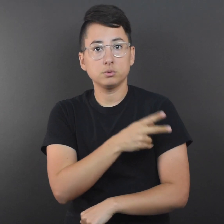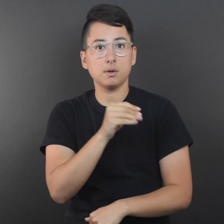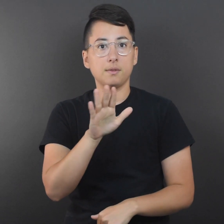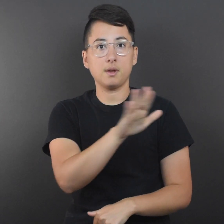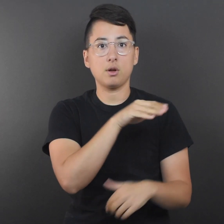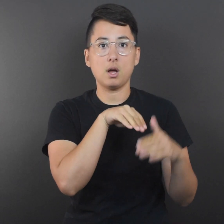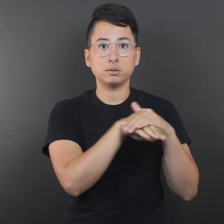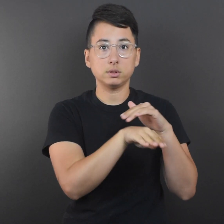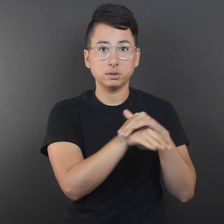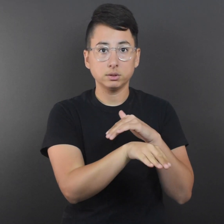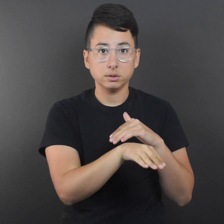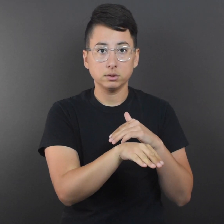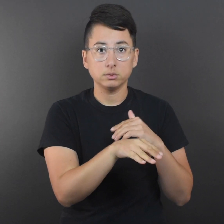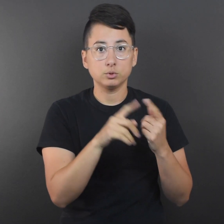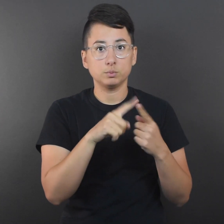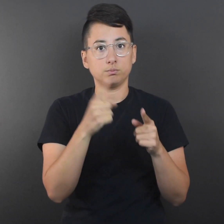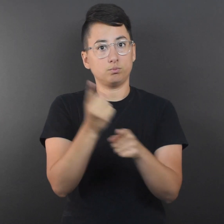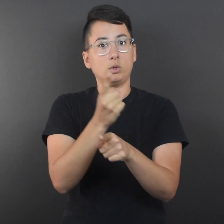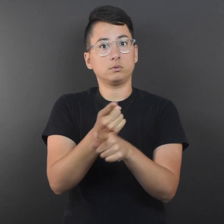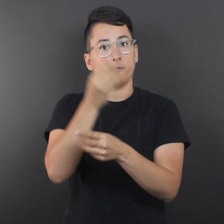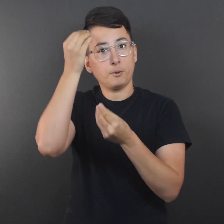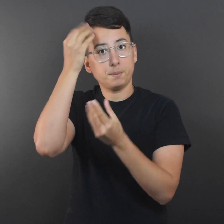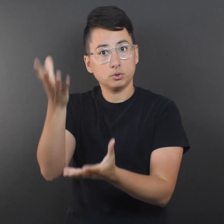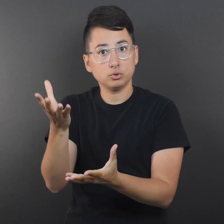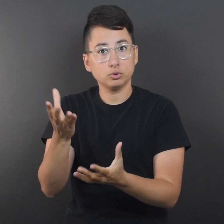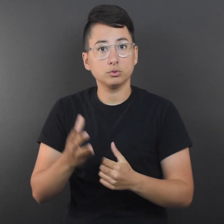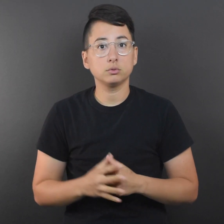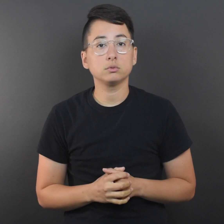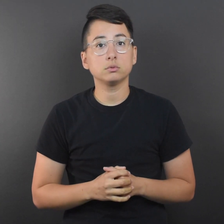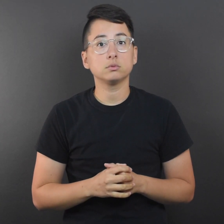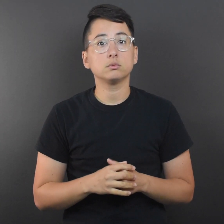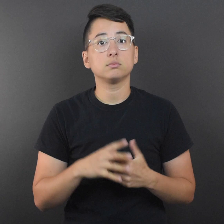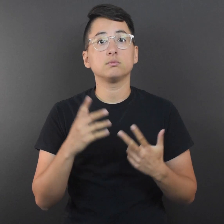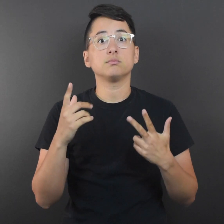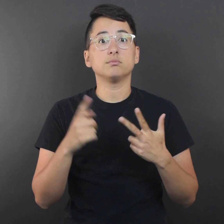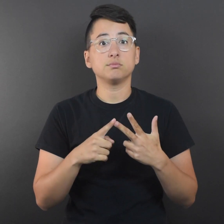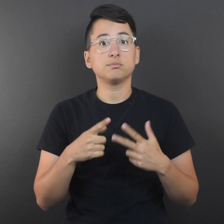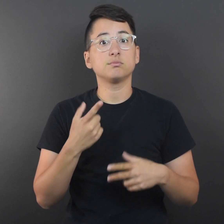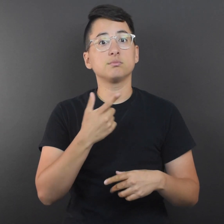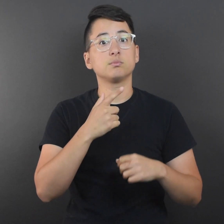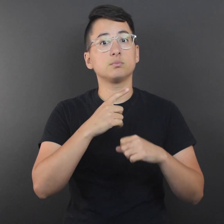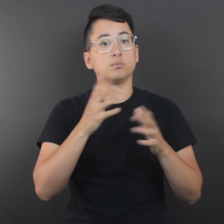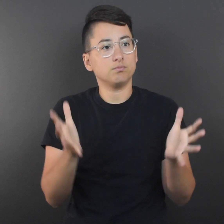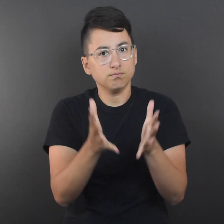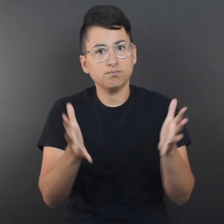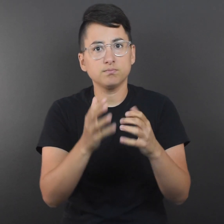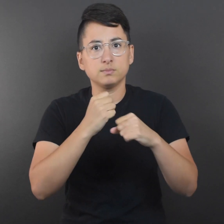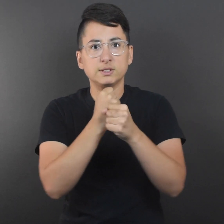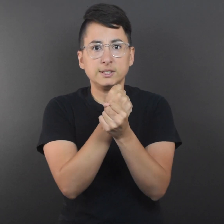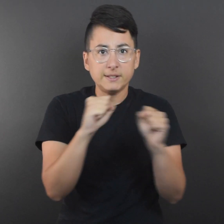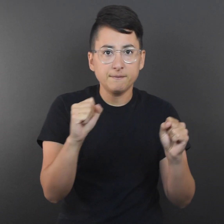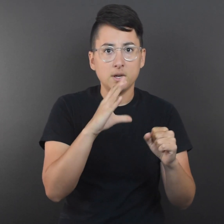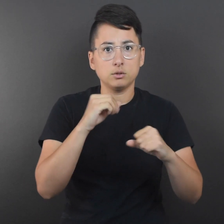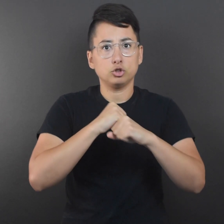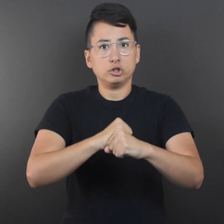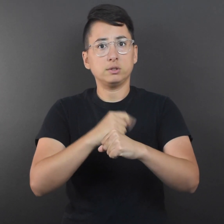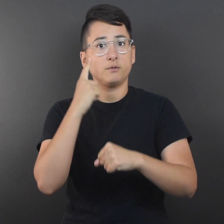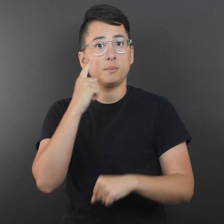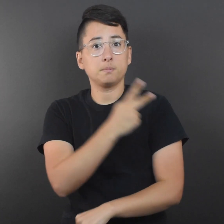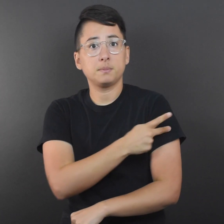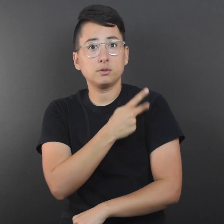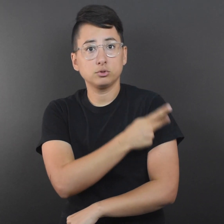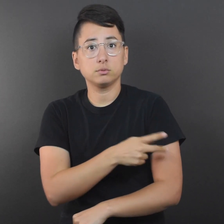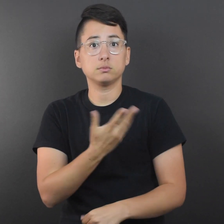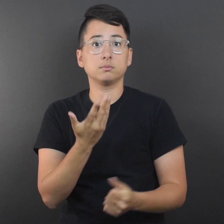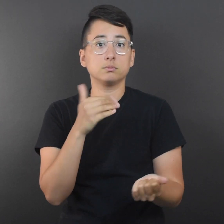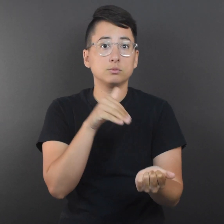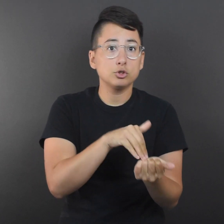promote the safety and security of patients, providers, and clinics; and coordinate the